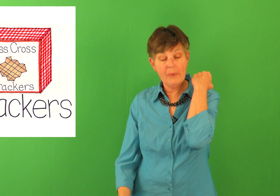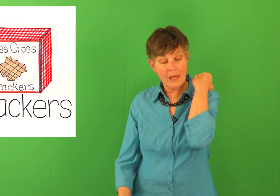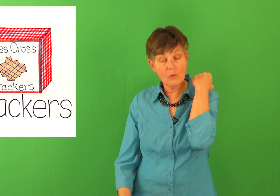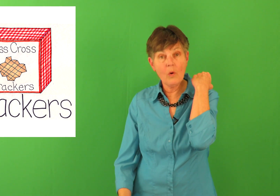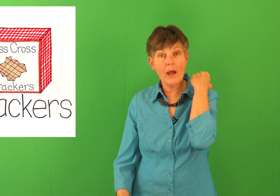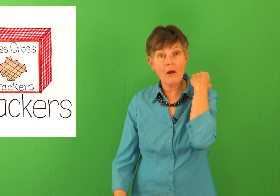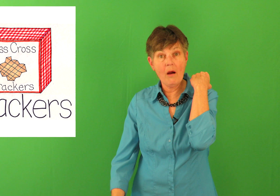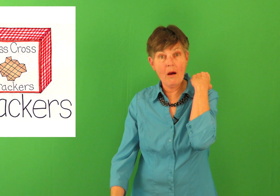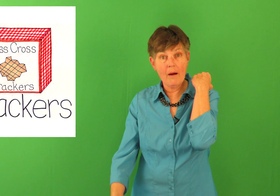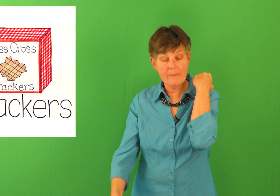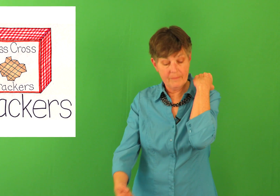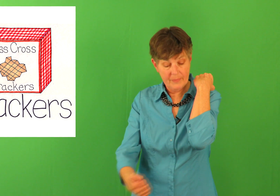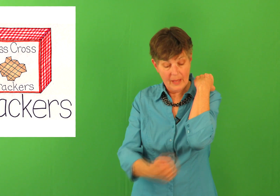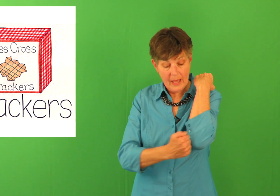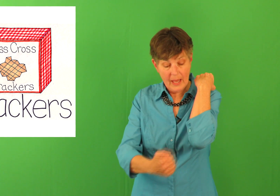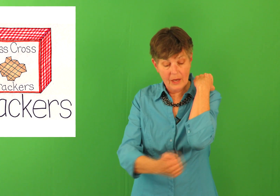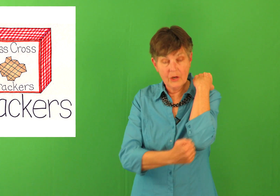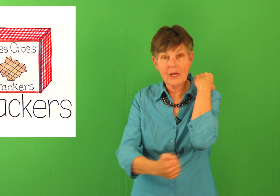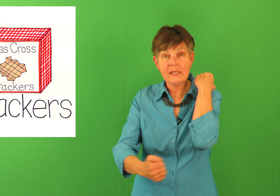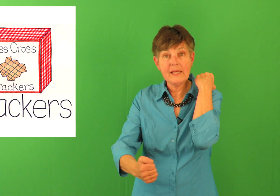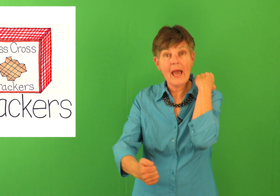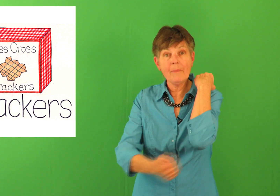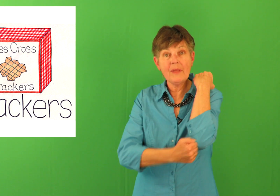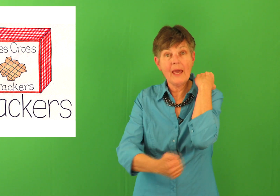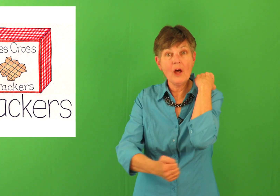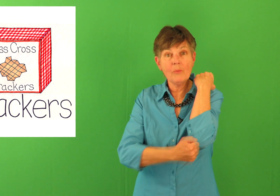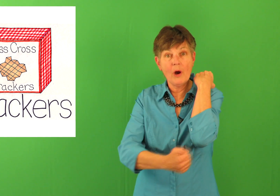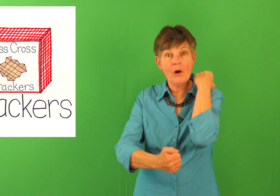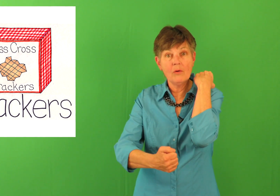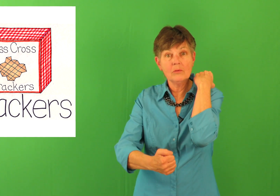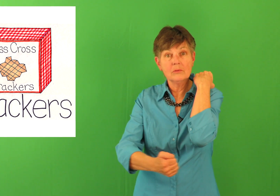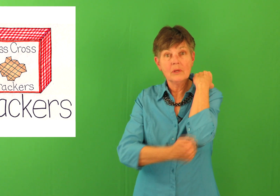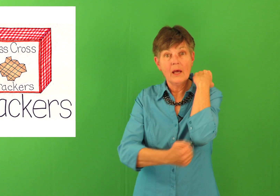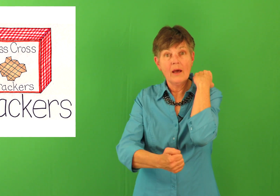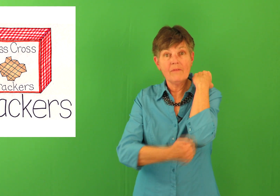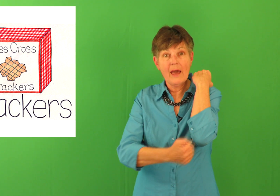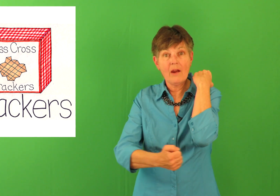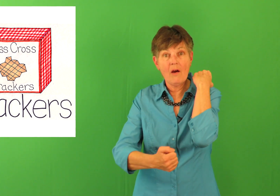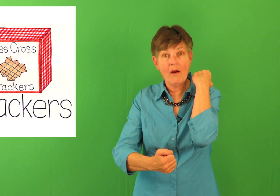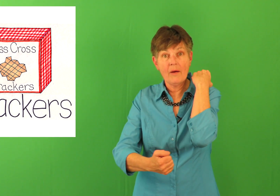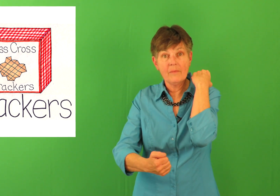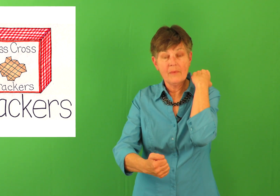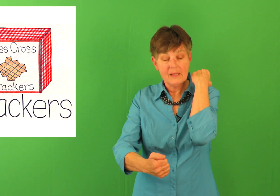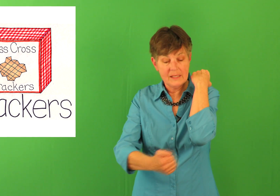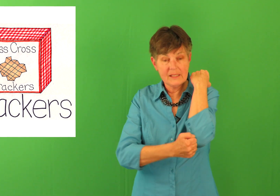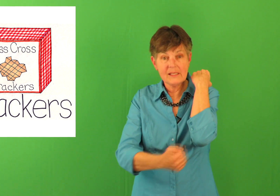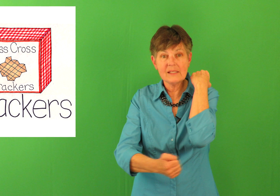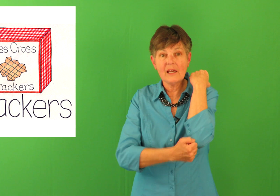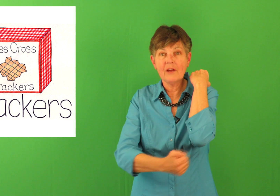to bend one arm and you're going to tap the elbow of that arm this is the sign